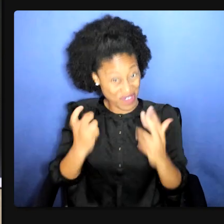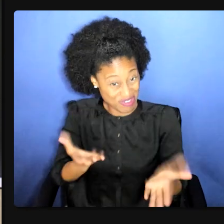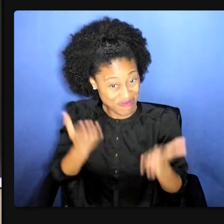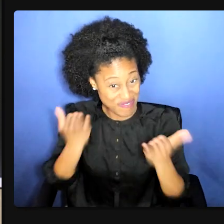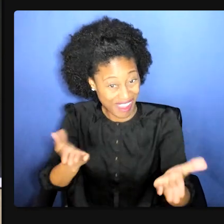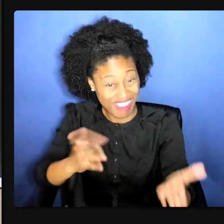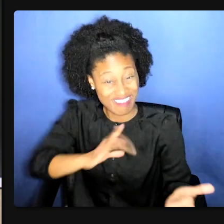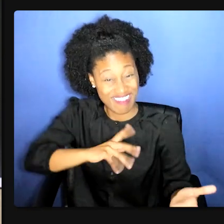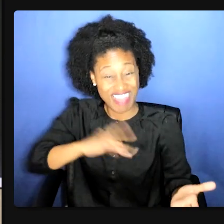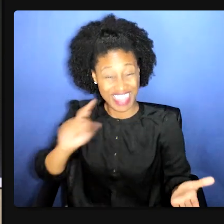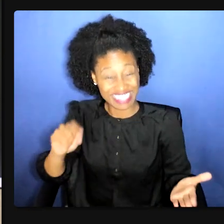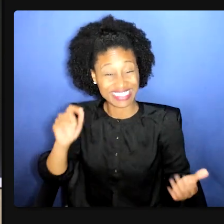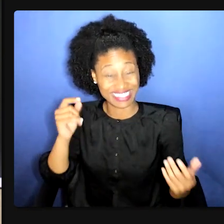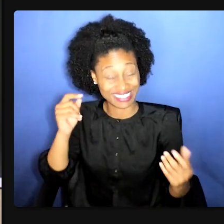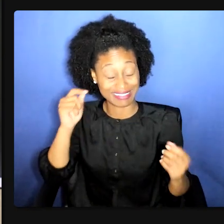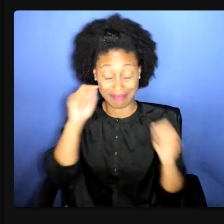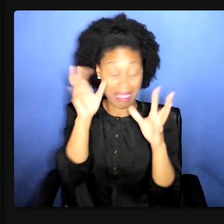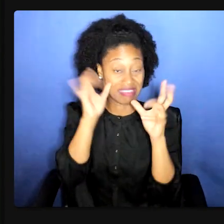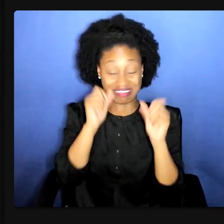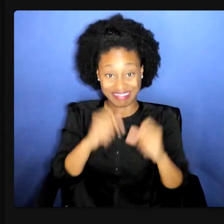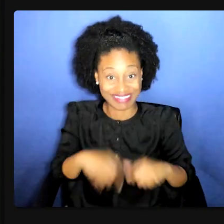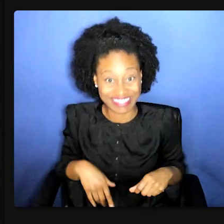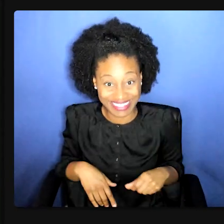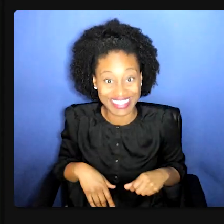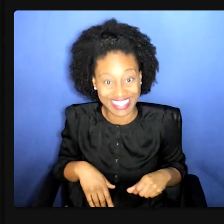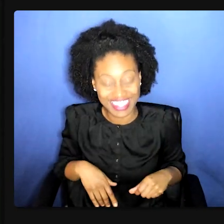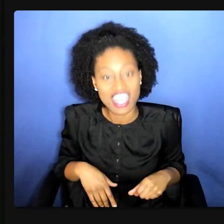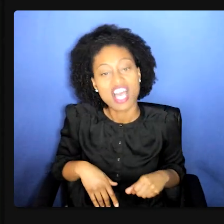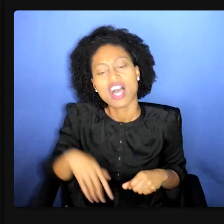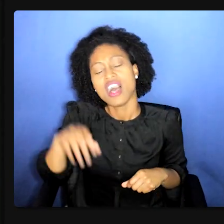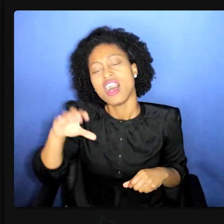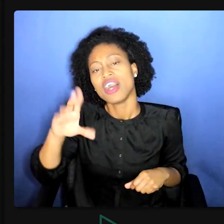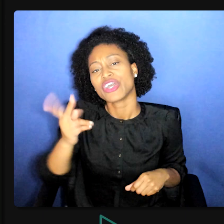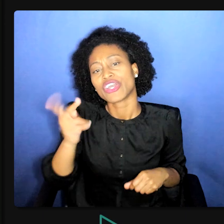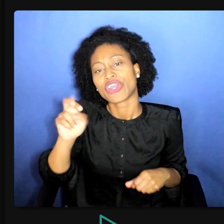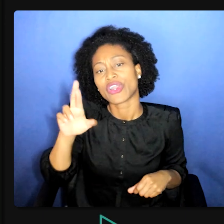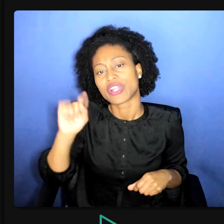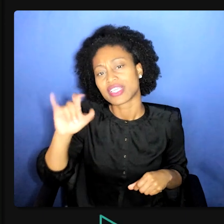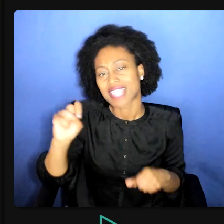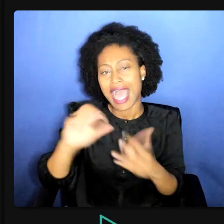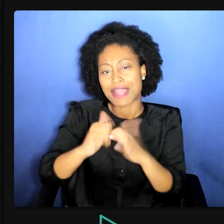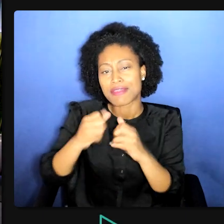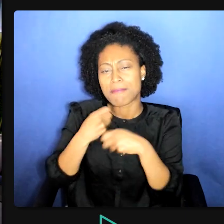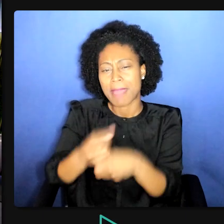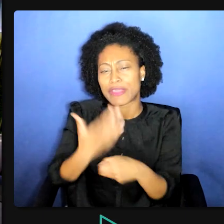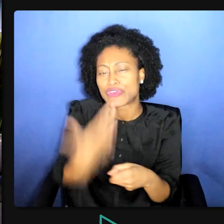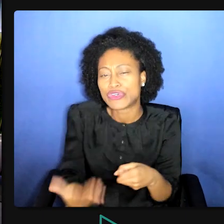that sounds amazing curtis what does it take to make good developer tools you know that's a